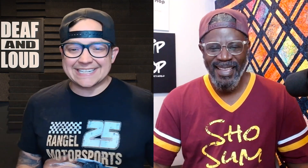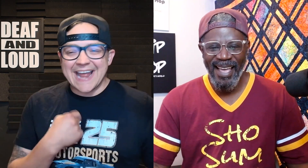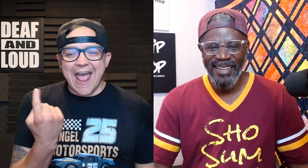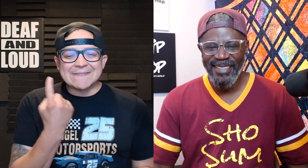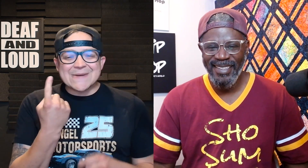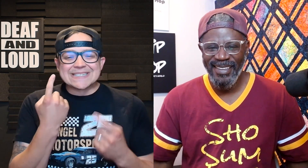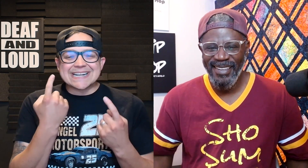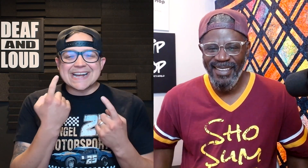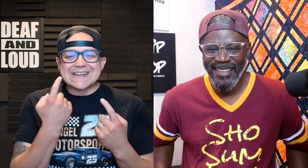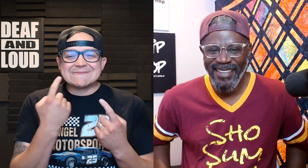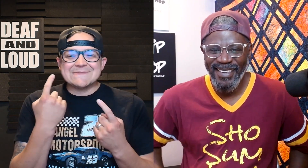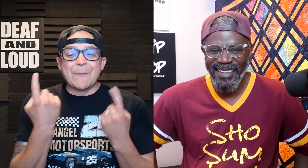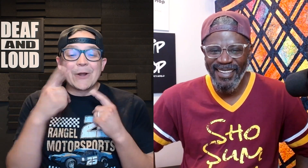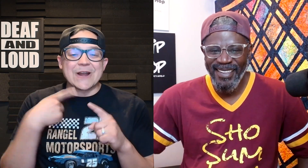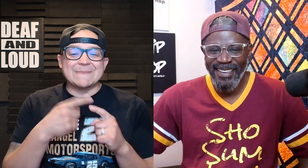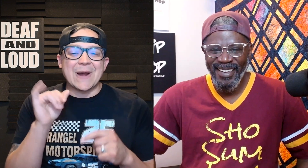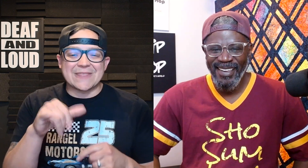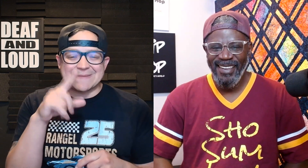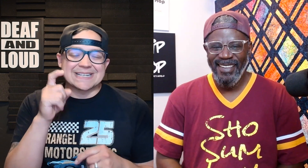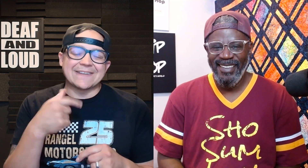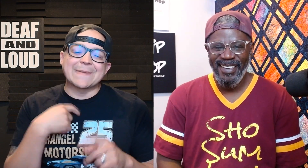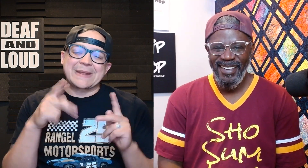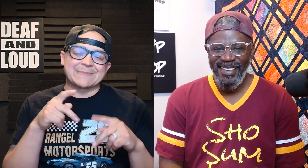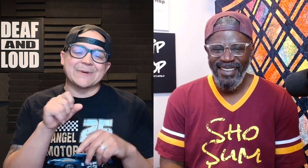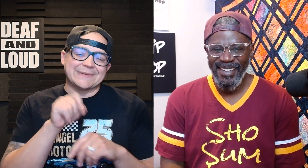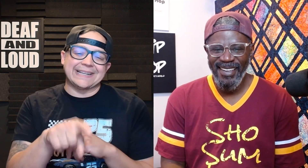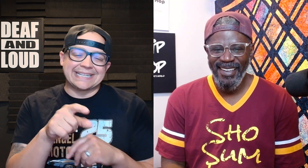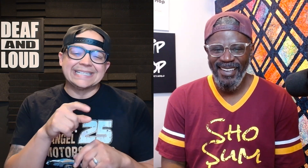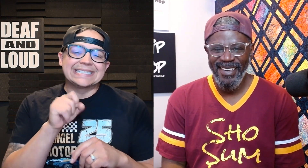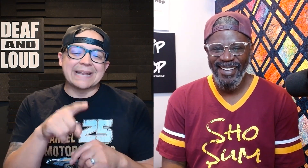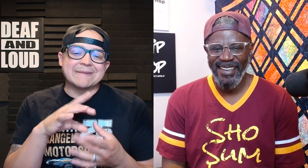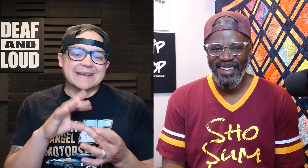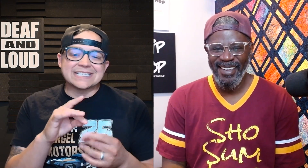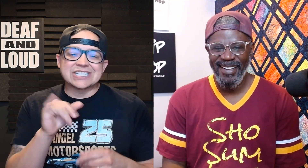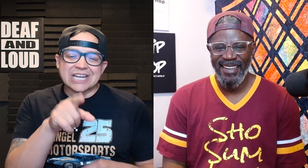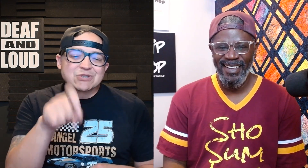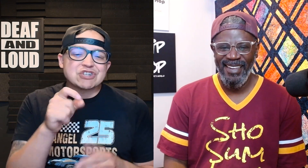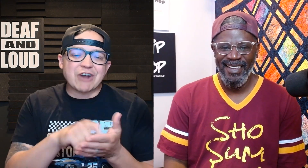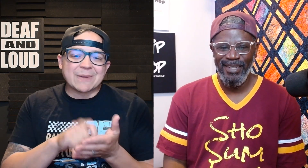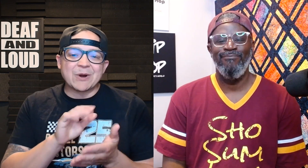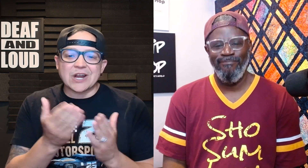I've always wondered about that because I've had people, like, send me messages like, you should write a book.